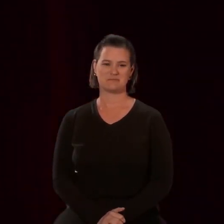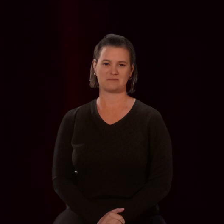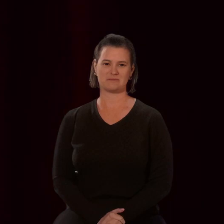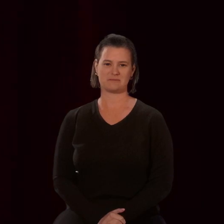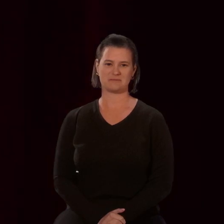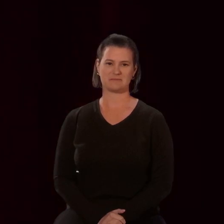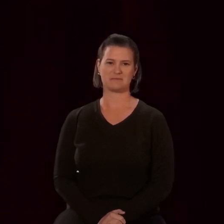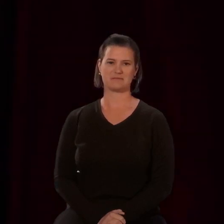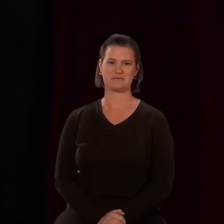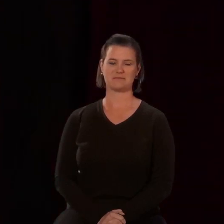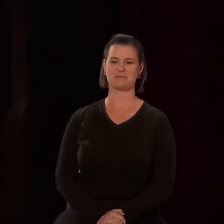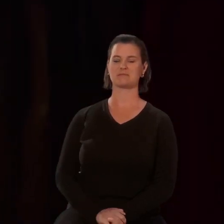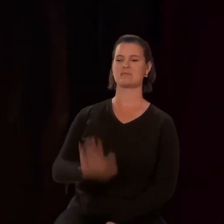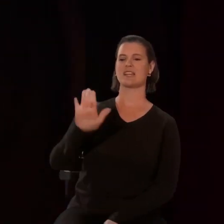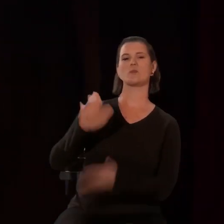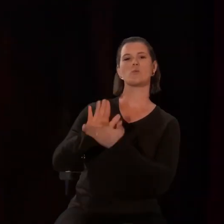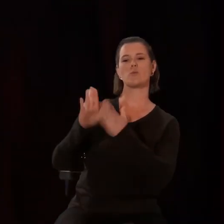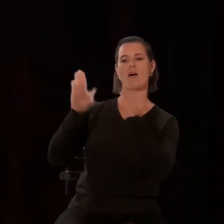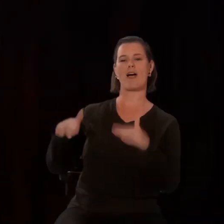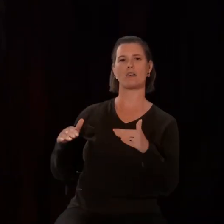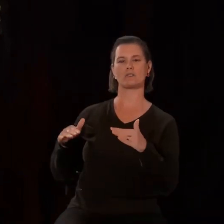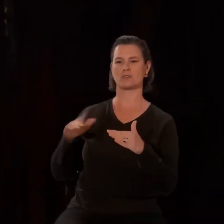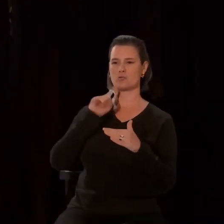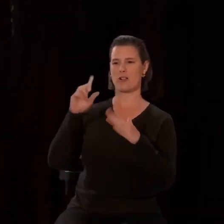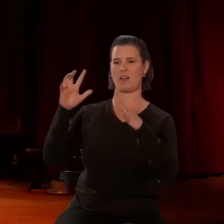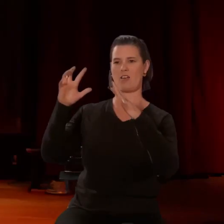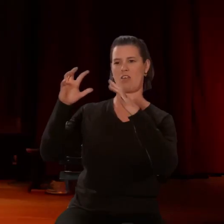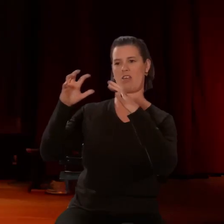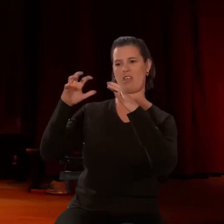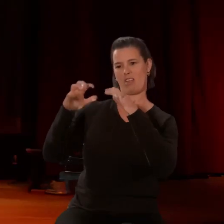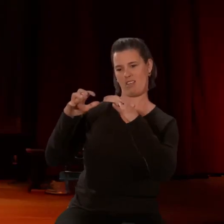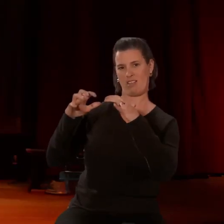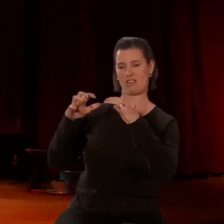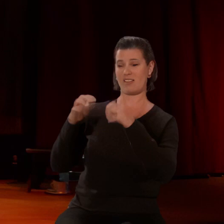[Brom] Ichabod's schoolhouse was a dilapidated, rickety piece of work that flooded every time it rained.